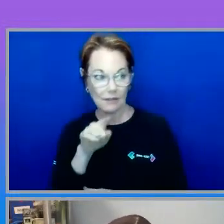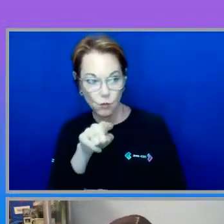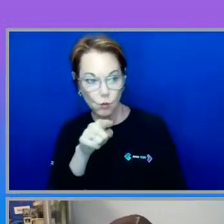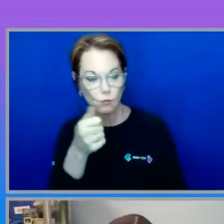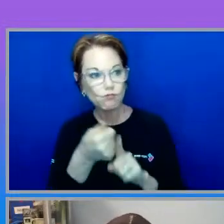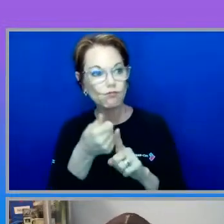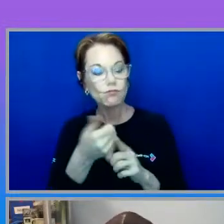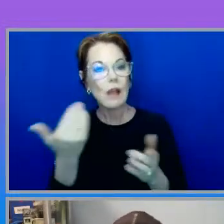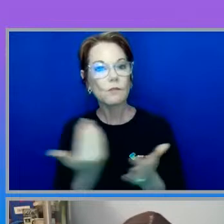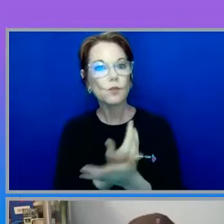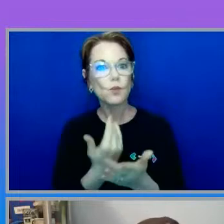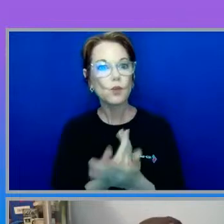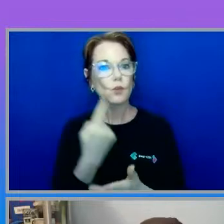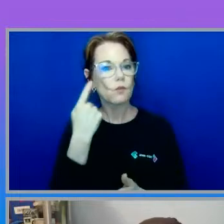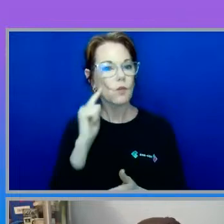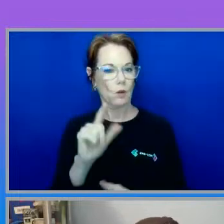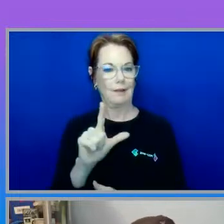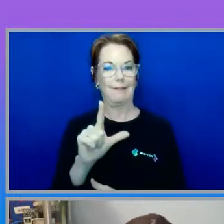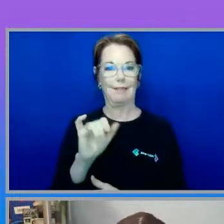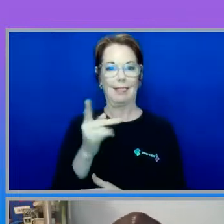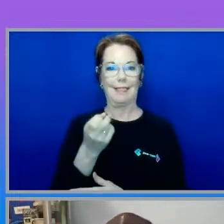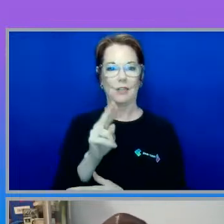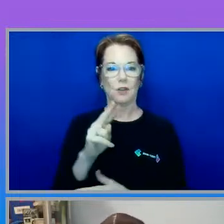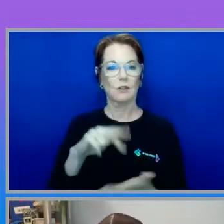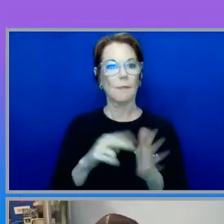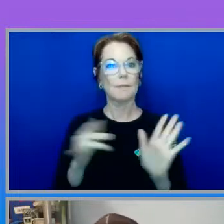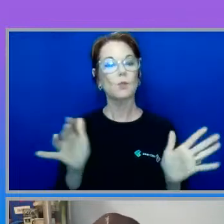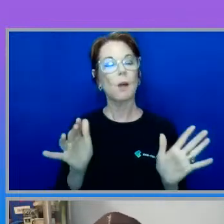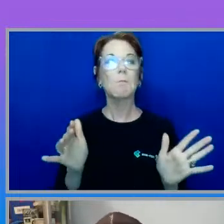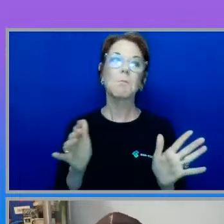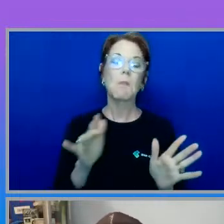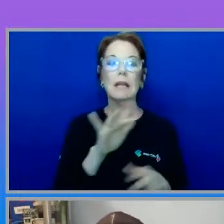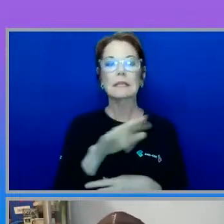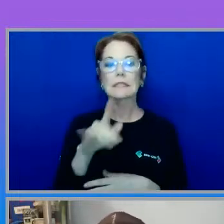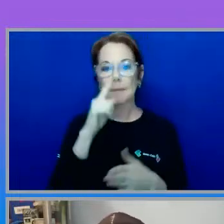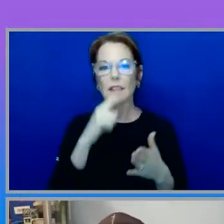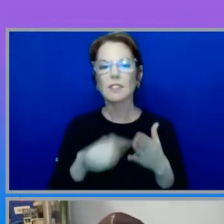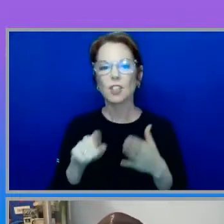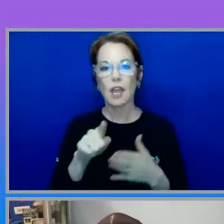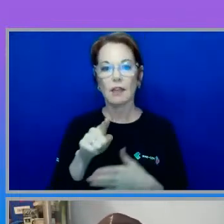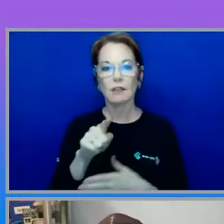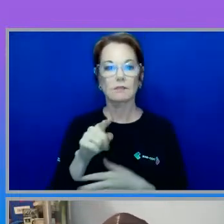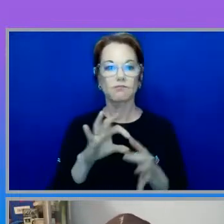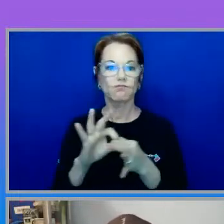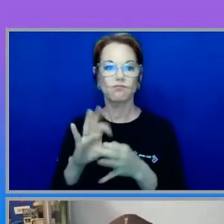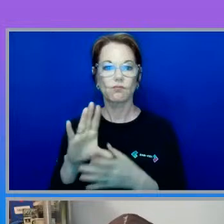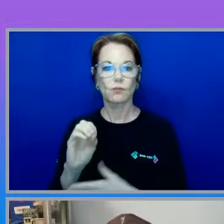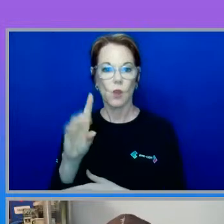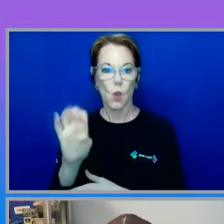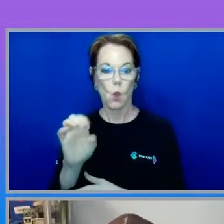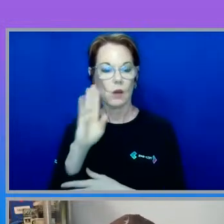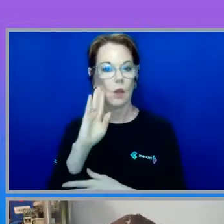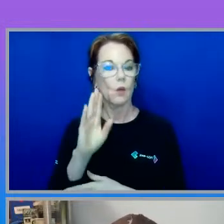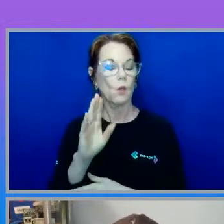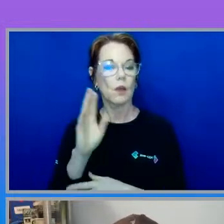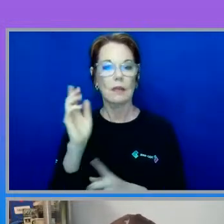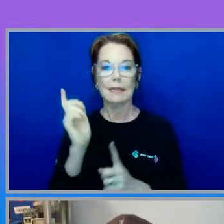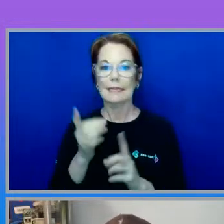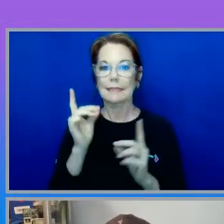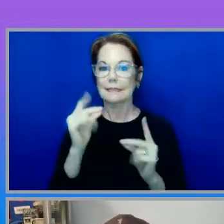new to Linters, it's a bit like a spellcheck for your code. The accessibility linter will